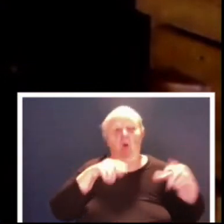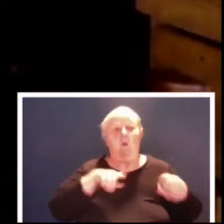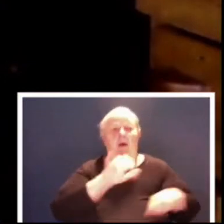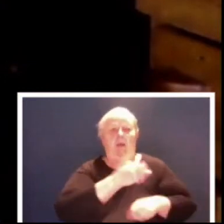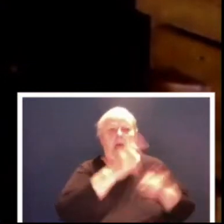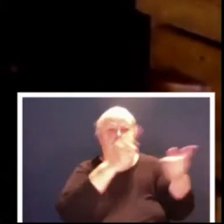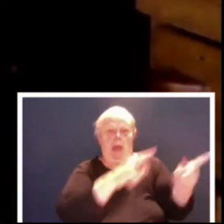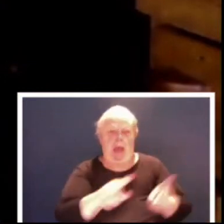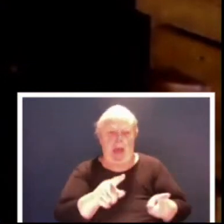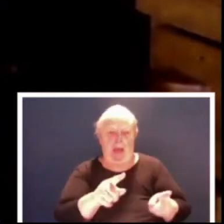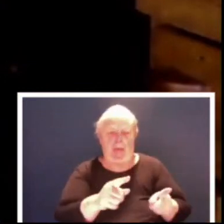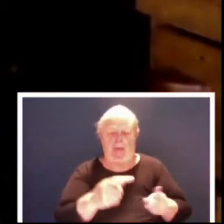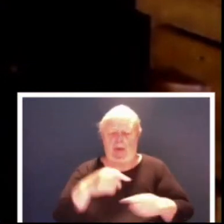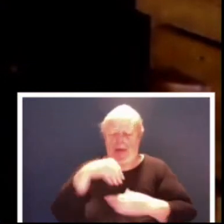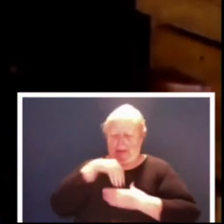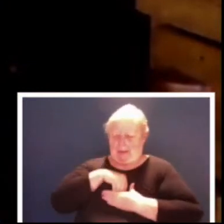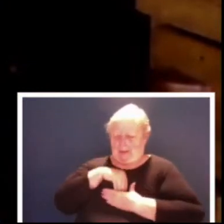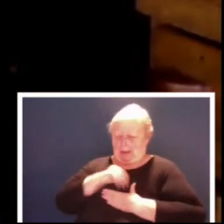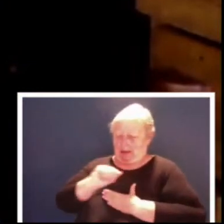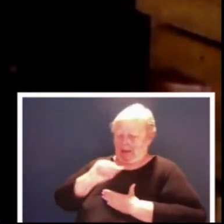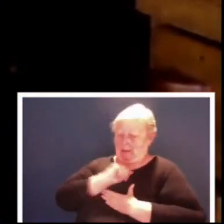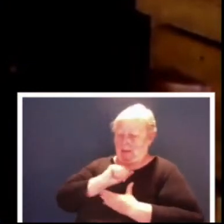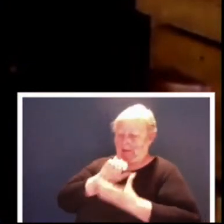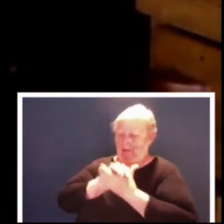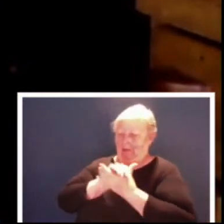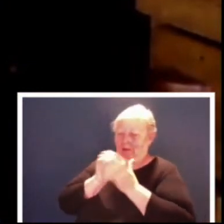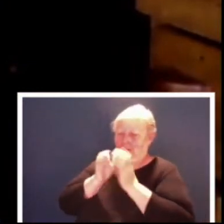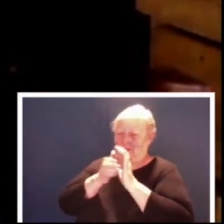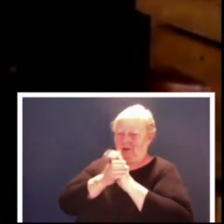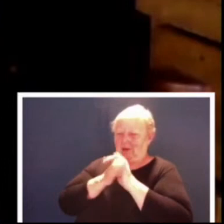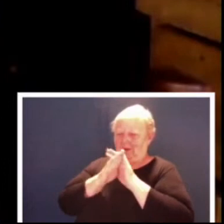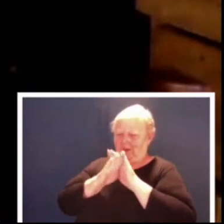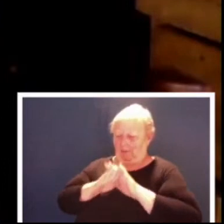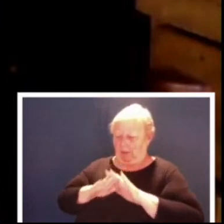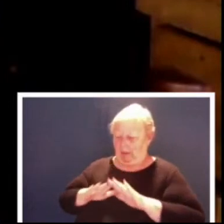As far as the first question, can you repeat that one more time? What you were saying.